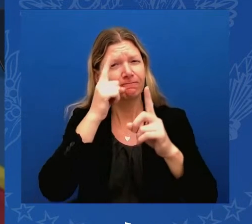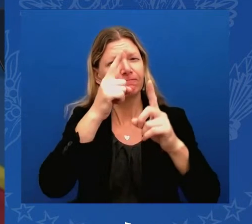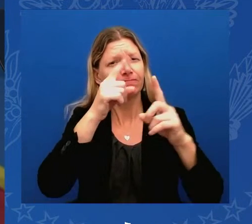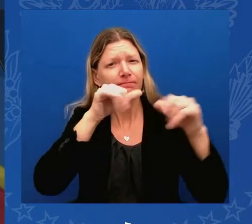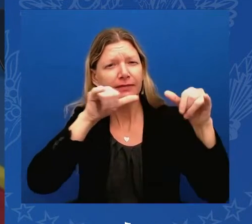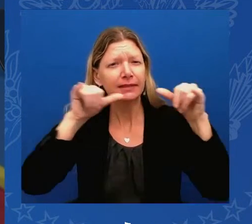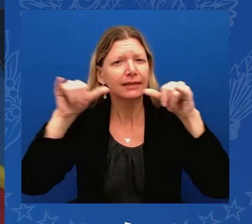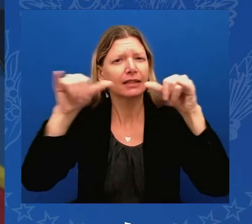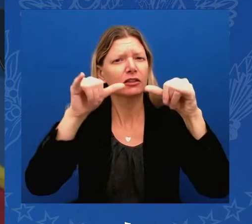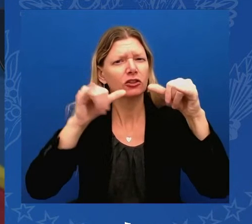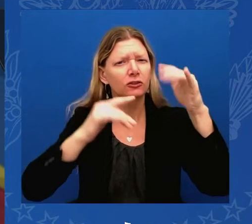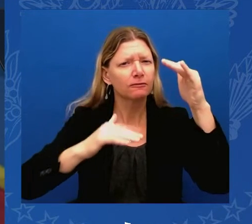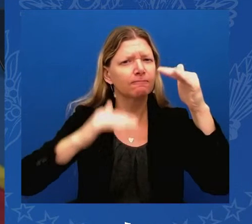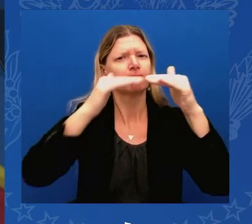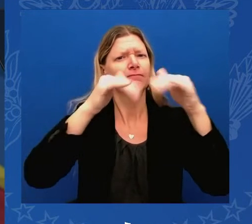to restore our leadership in the world?